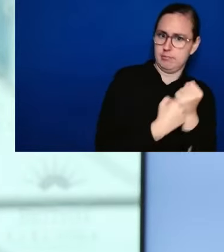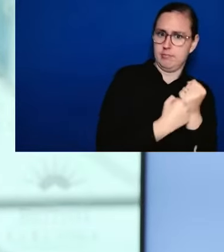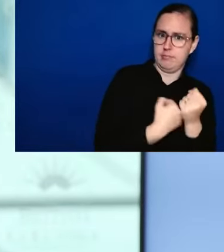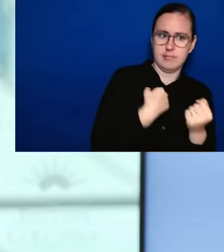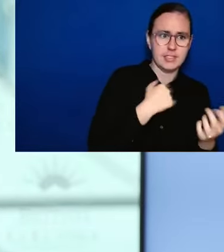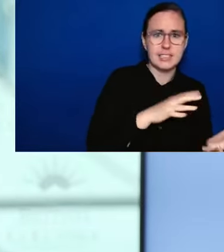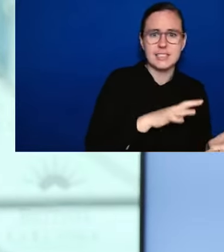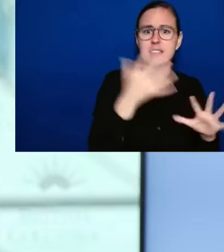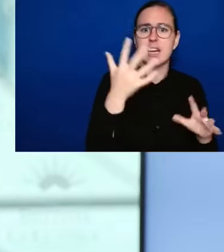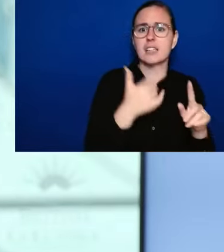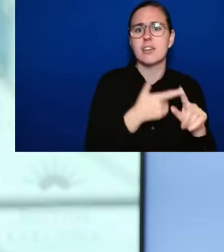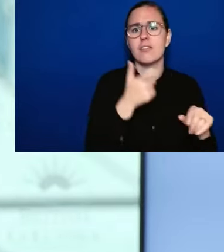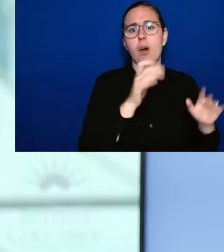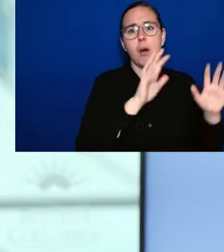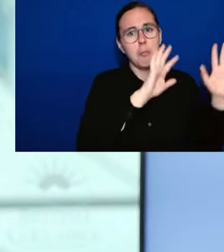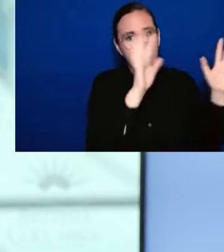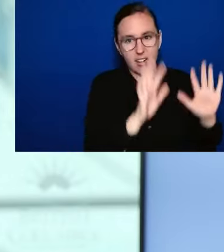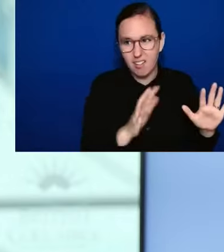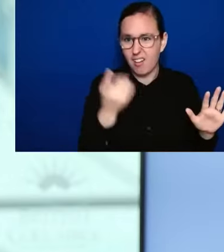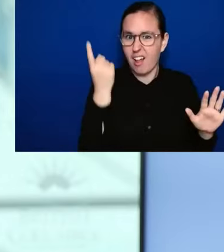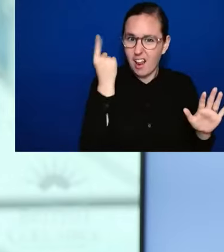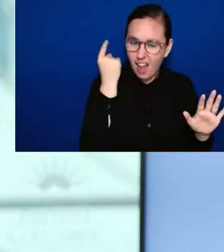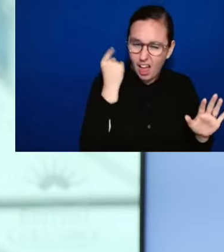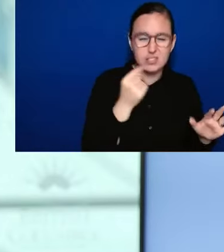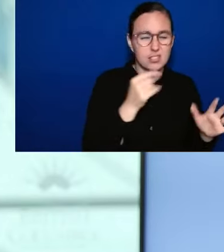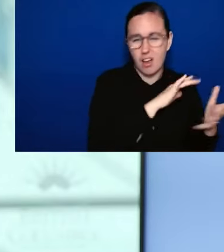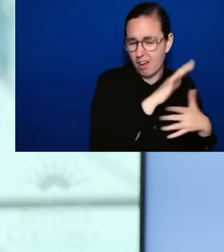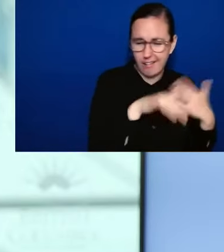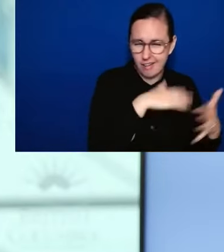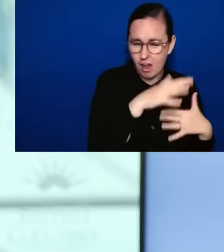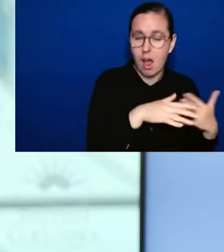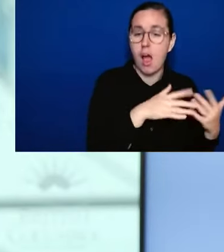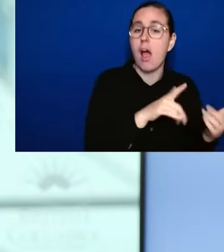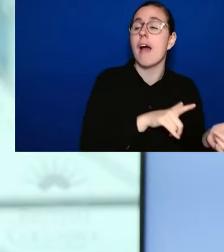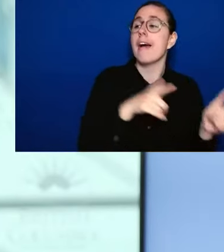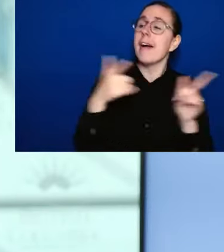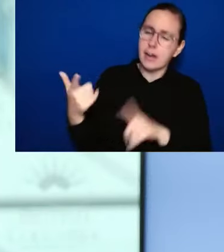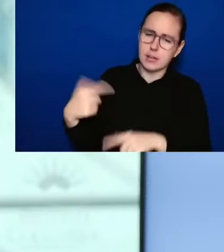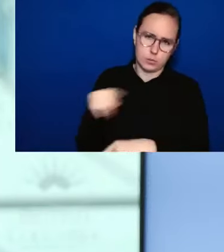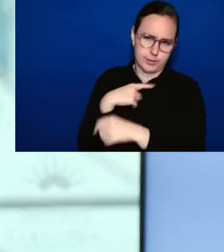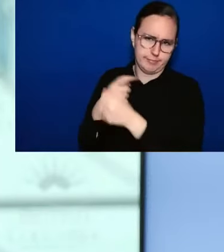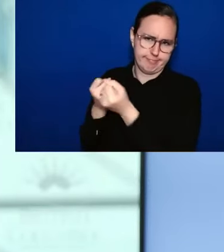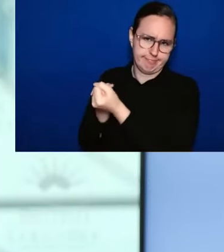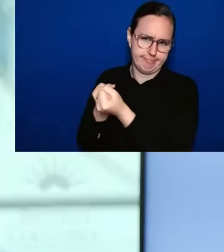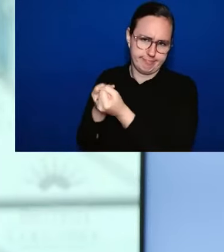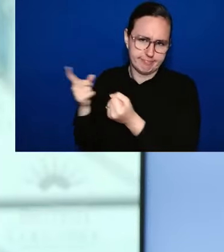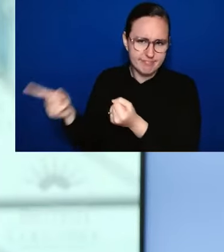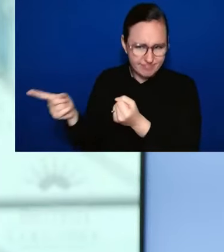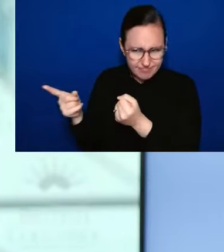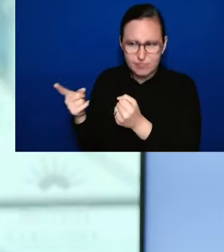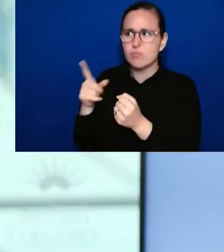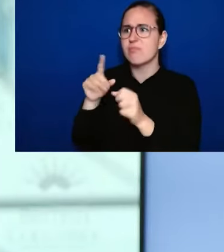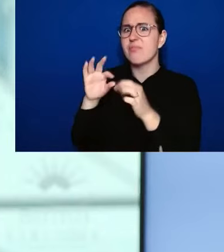them to know that we're supporting them here this year.